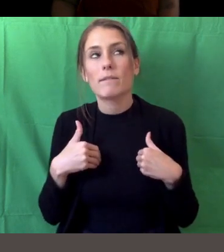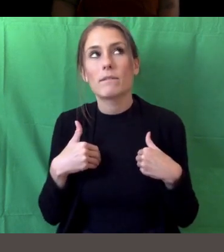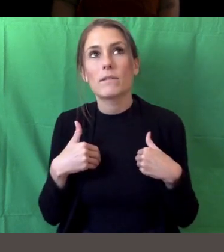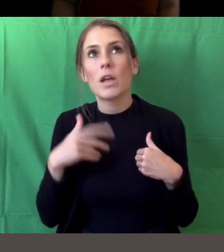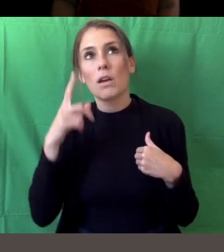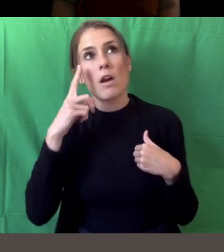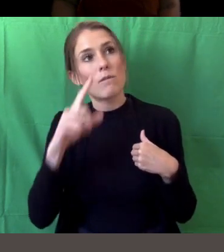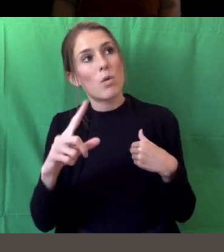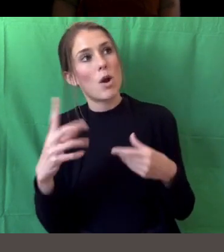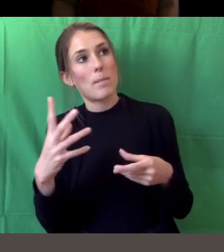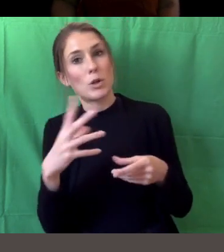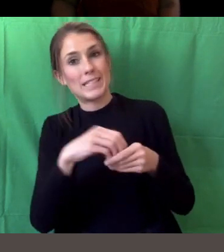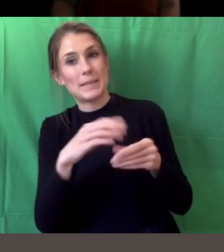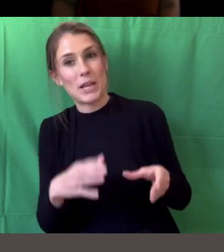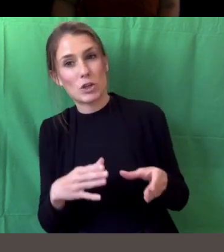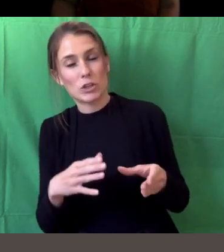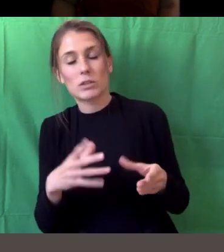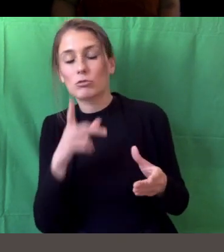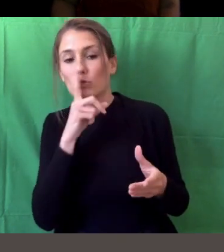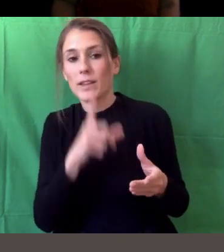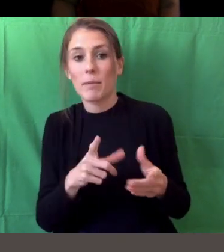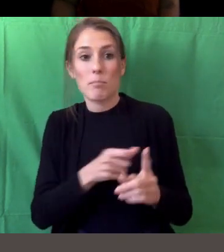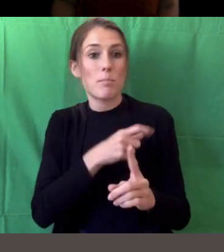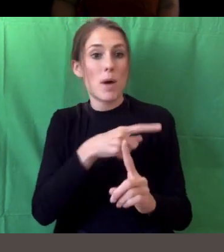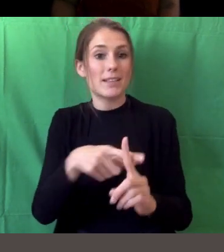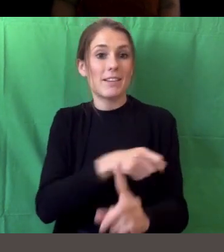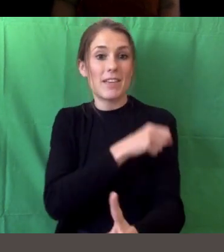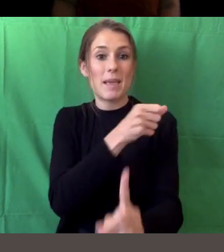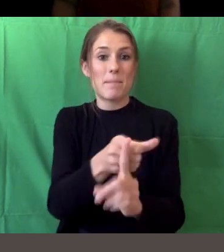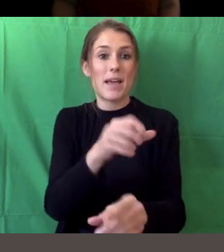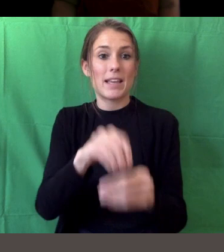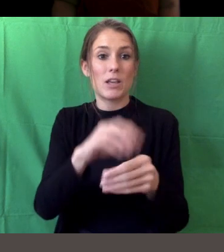It's having not just contributors for people who participate, having a positive impact